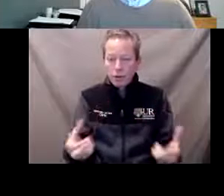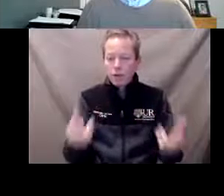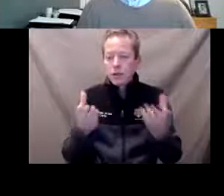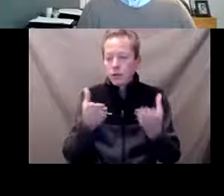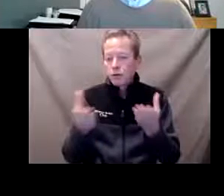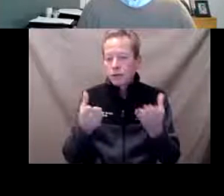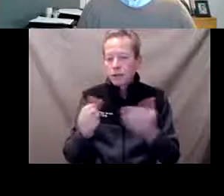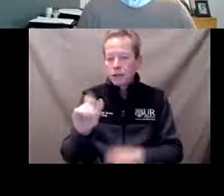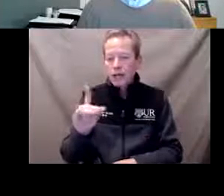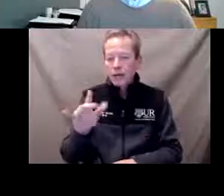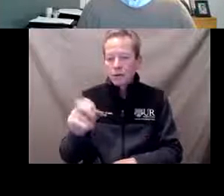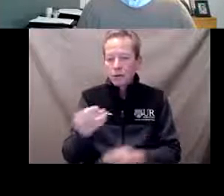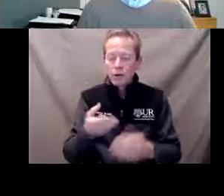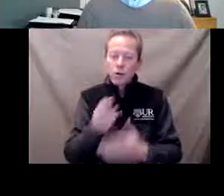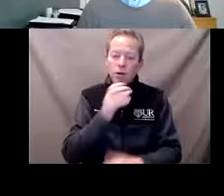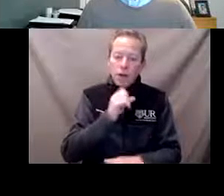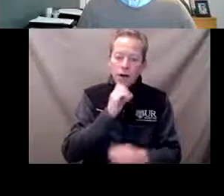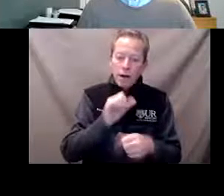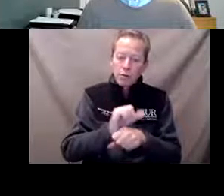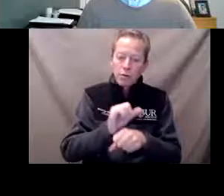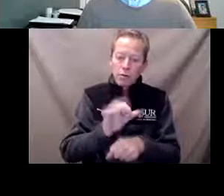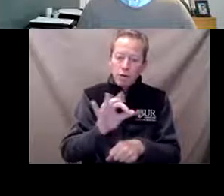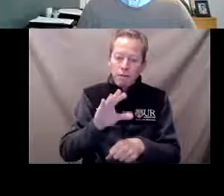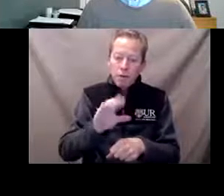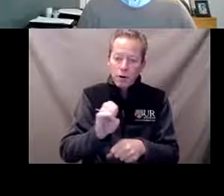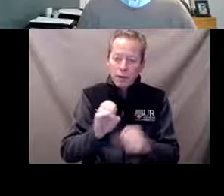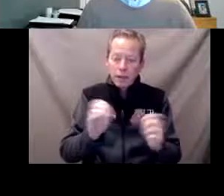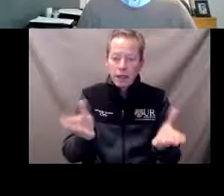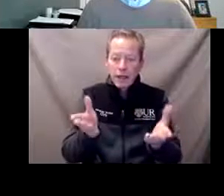geriatric workforce enhancement program. We are very appreciative to have the source of